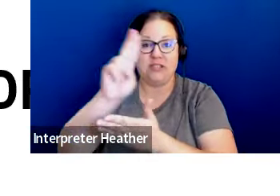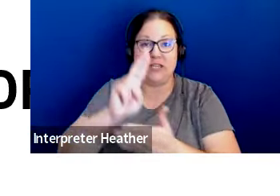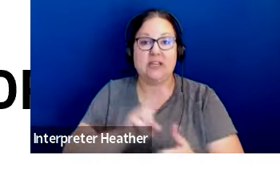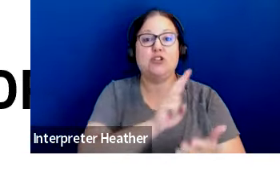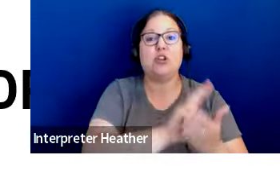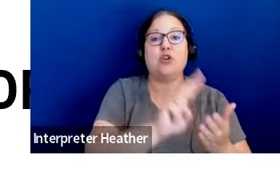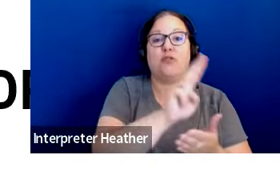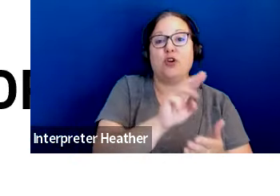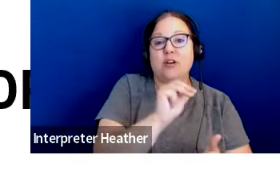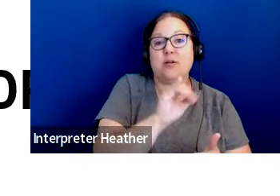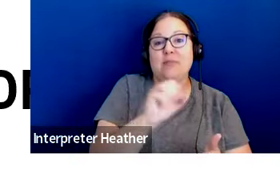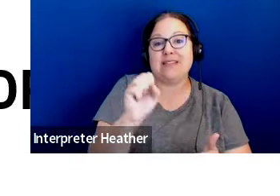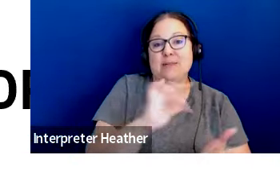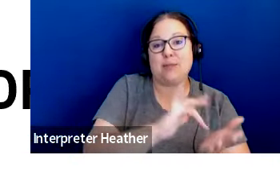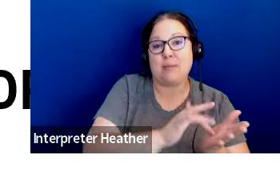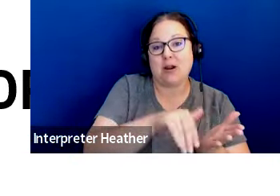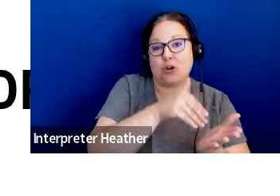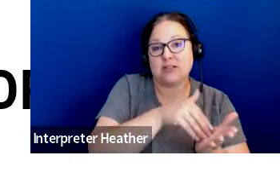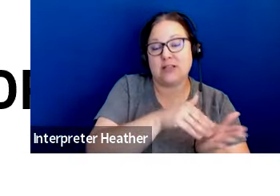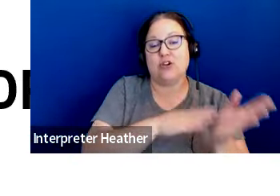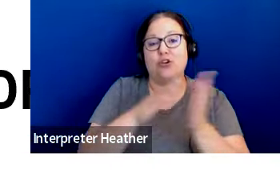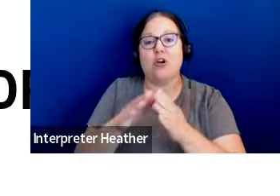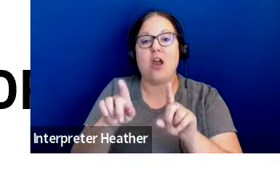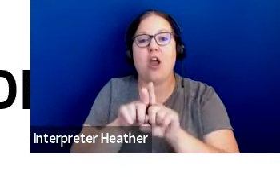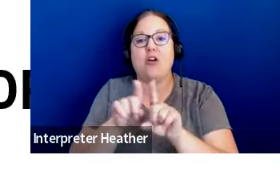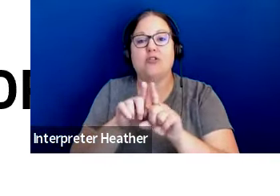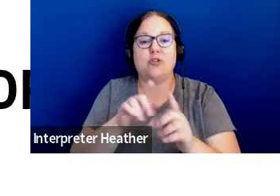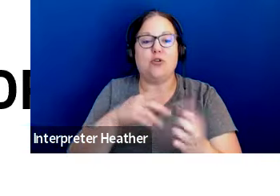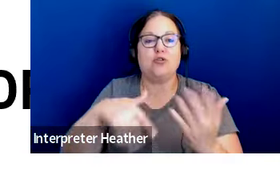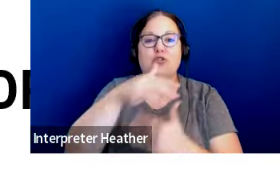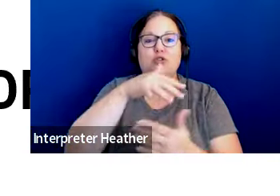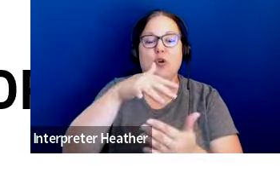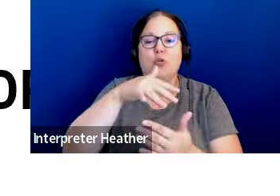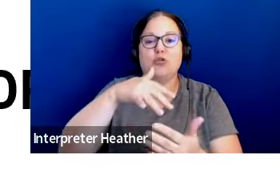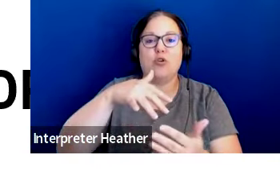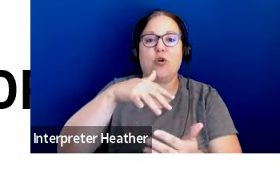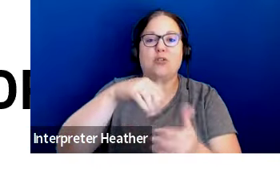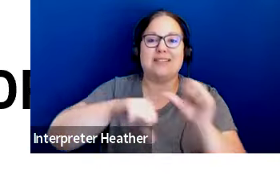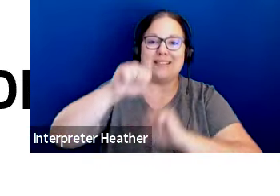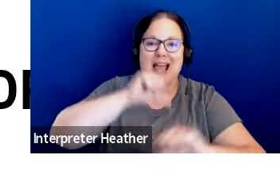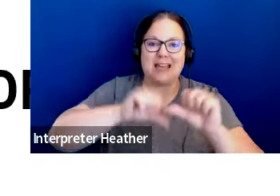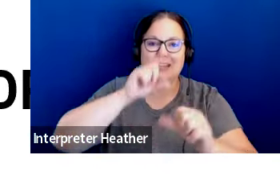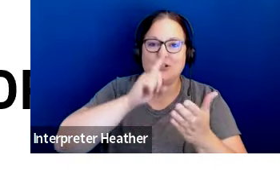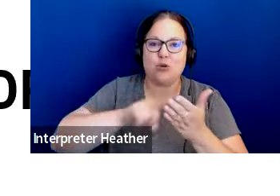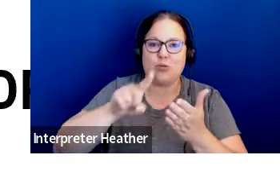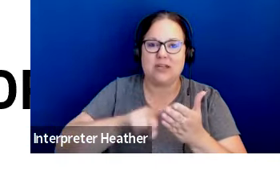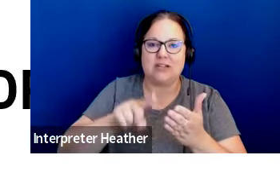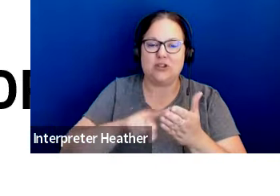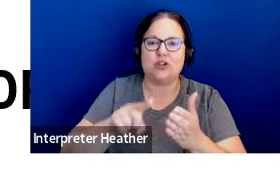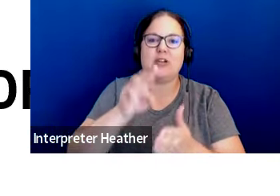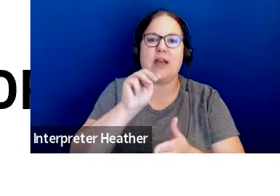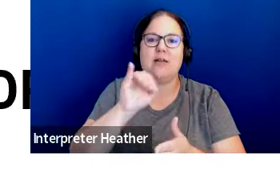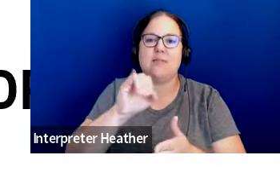Medical Center and the Social Science Research Center at Mississippi State University...two